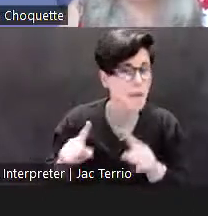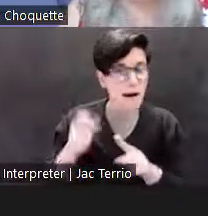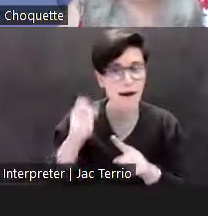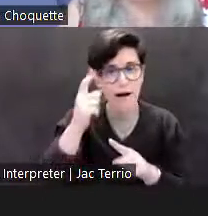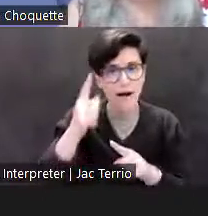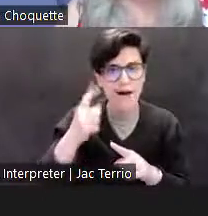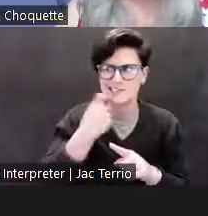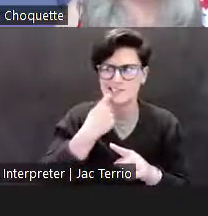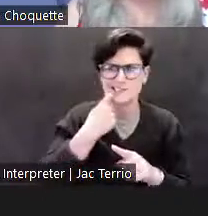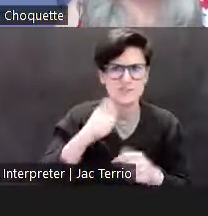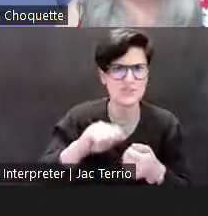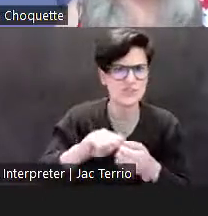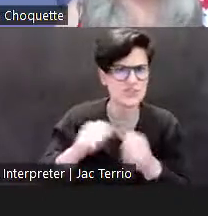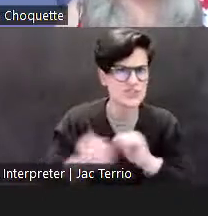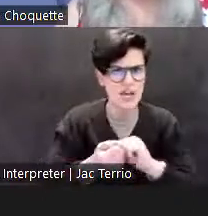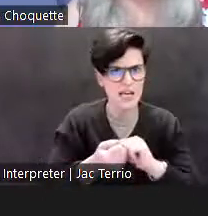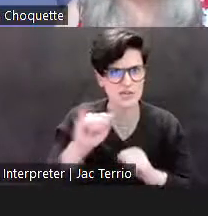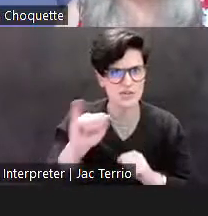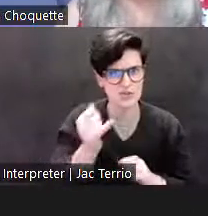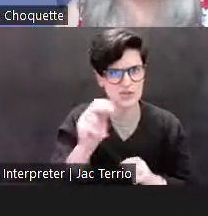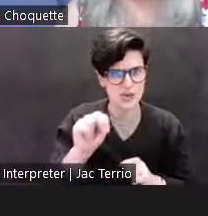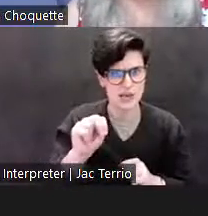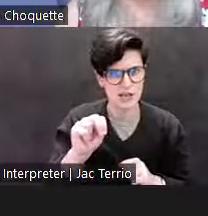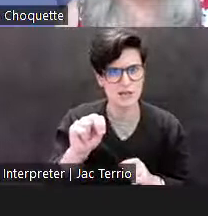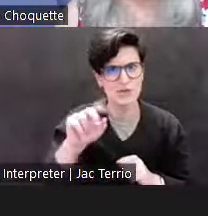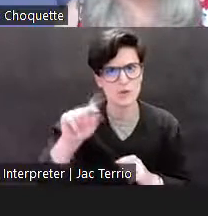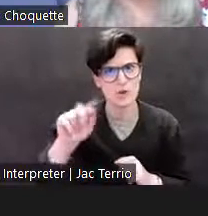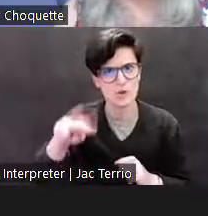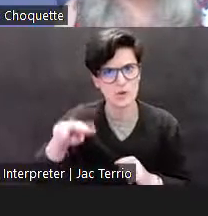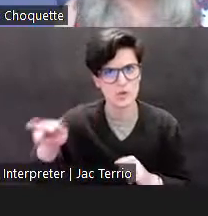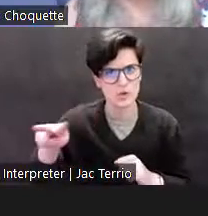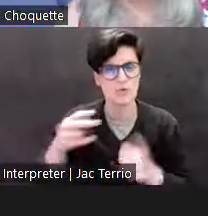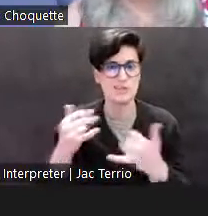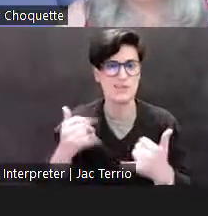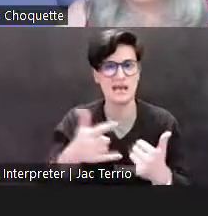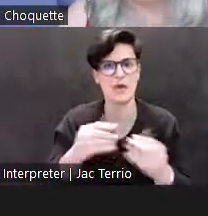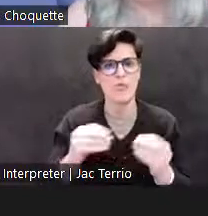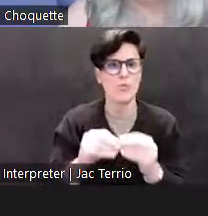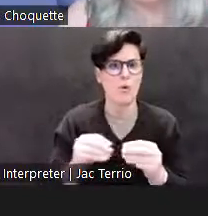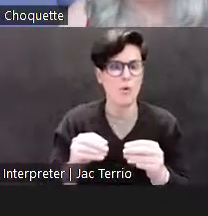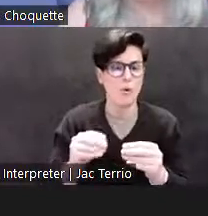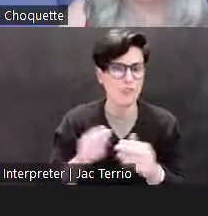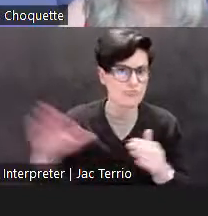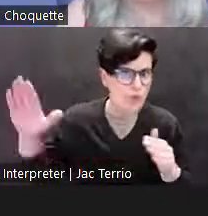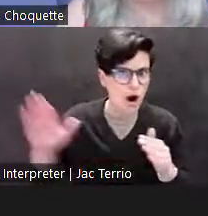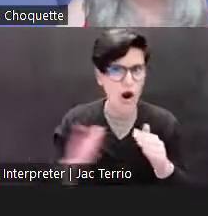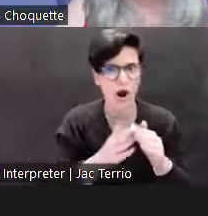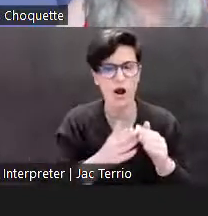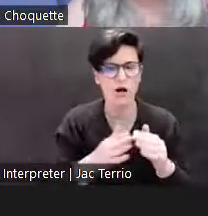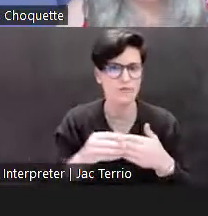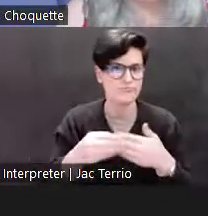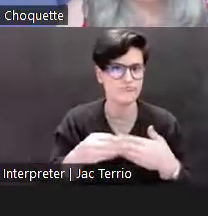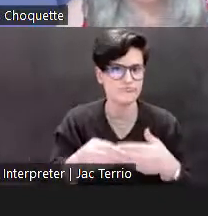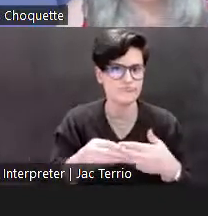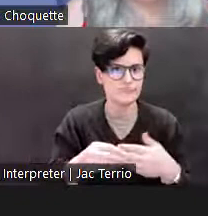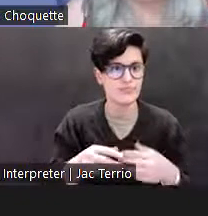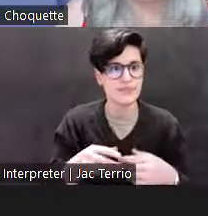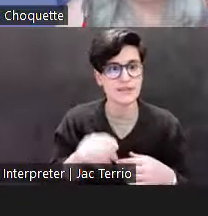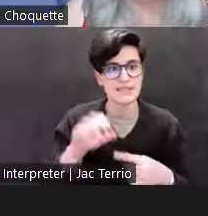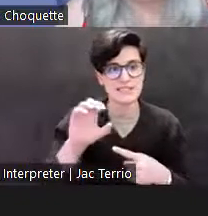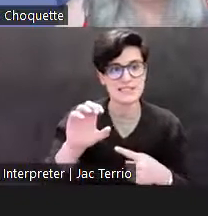15:43:22 2 makes much broader, we can get paid by. That is a separate Connecticut law